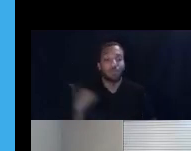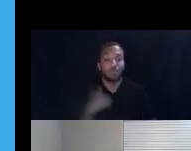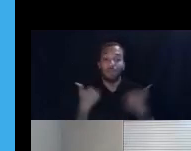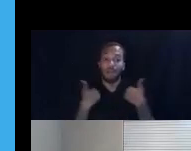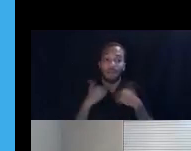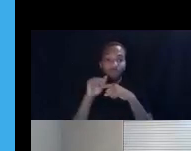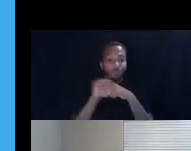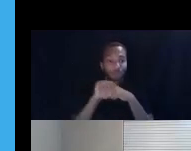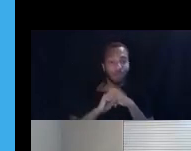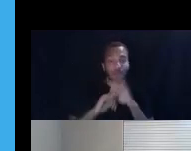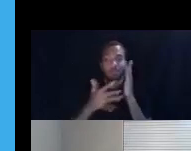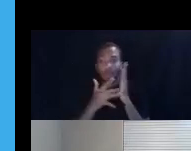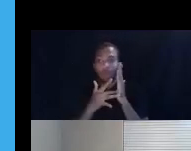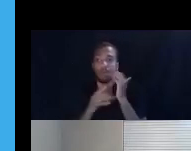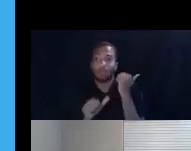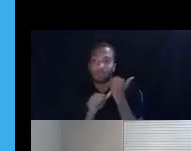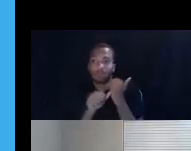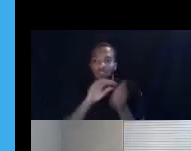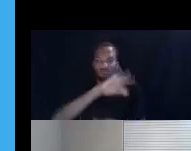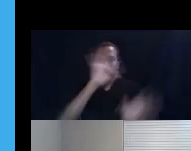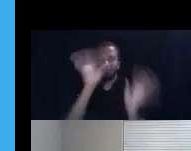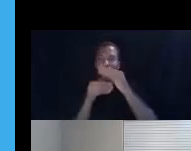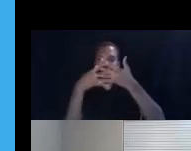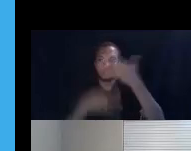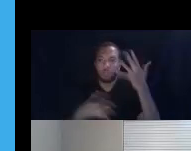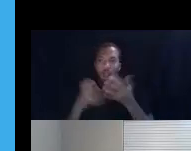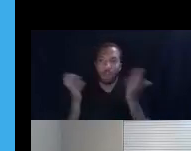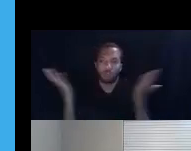and curriculum around surprise health equity. So that is who OHEA is.